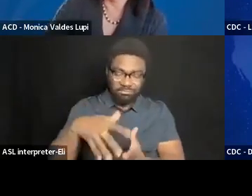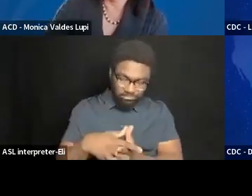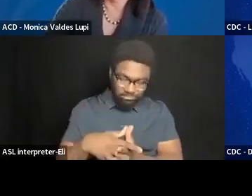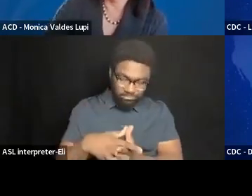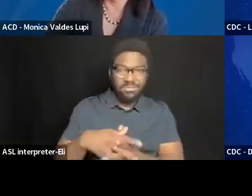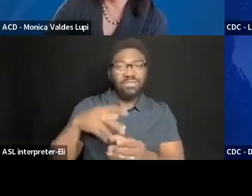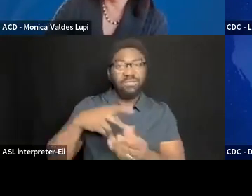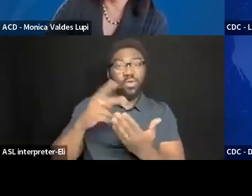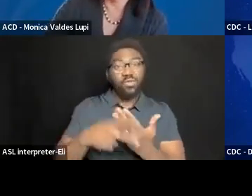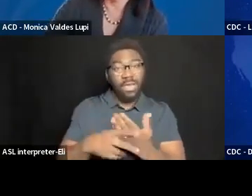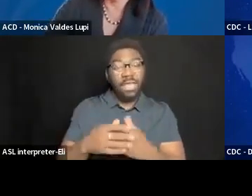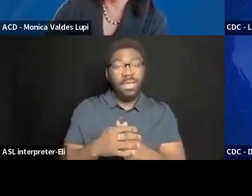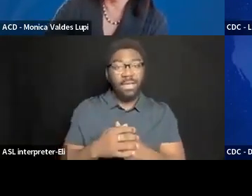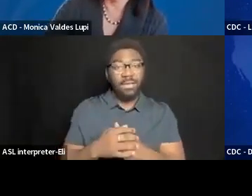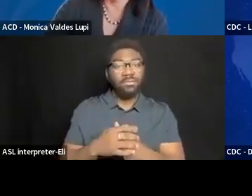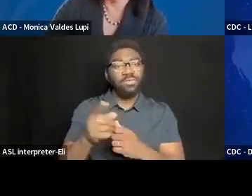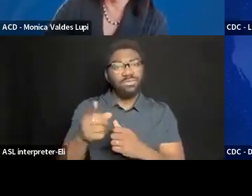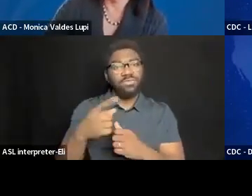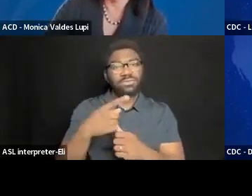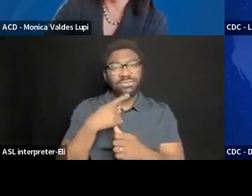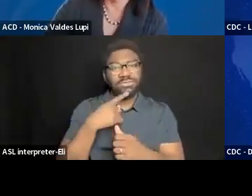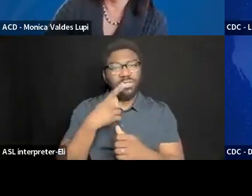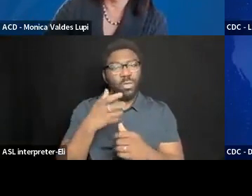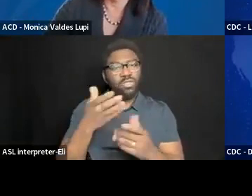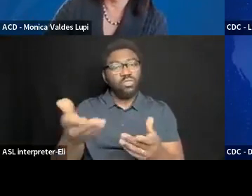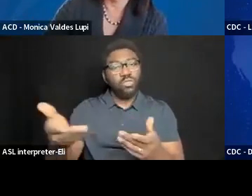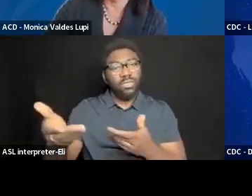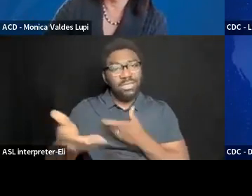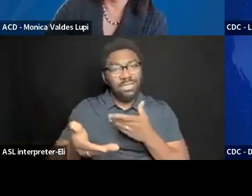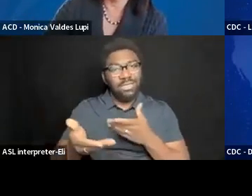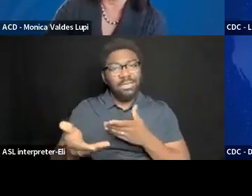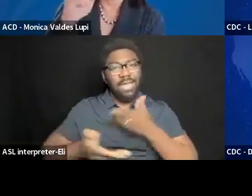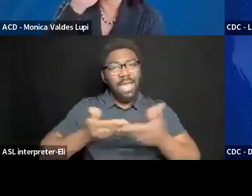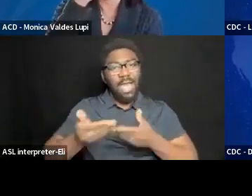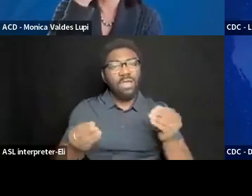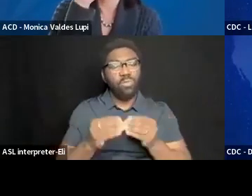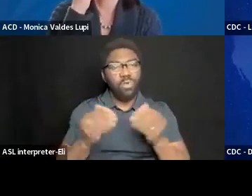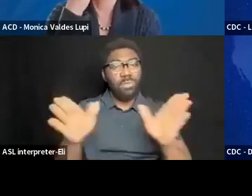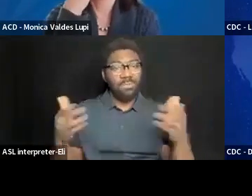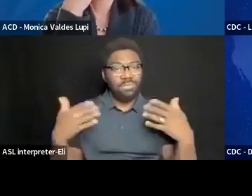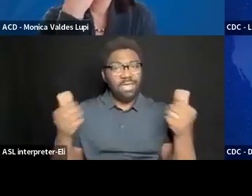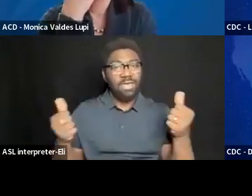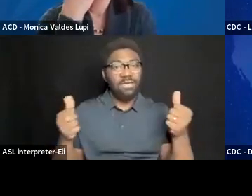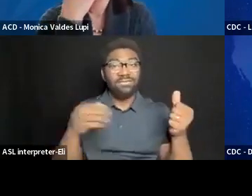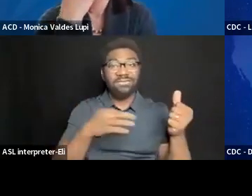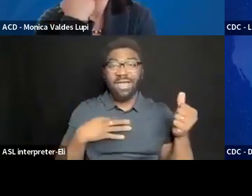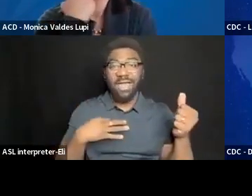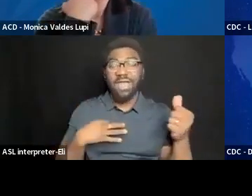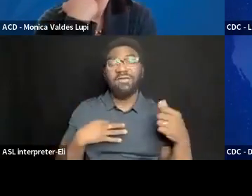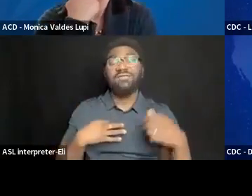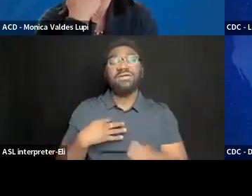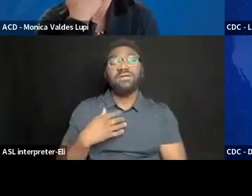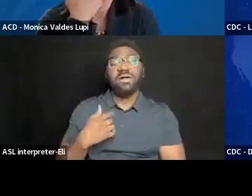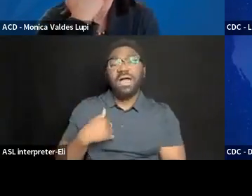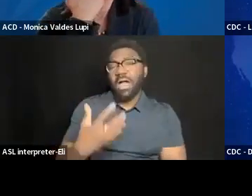And you talked about increased hiring of public health staff. What I wanted to see, if you wouldn't mind sharing with us,